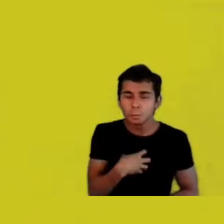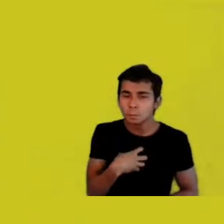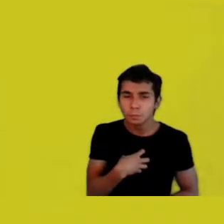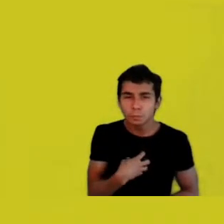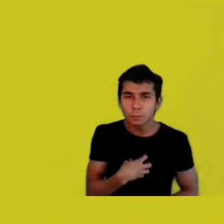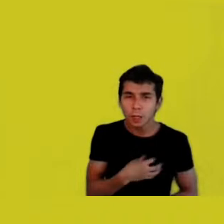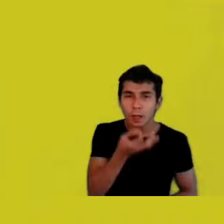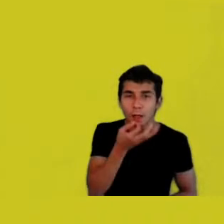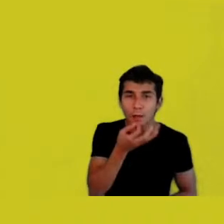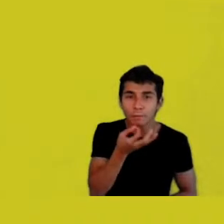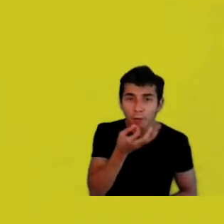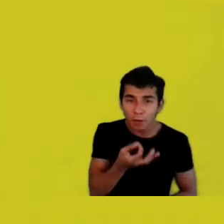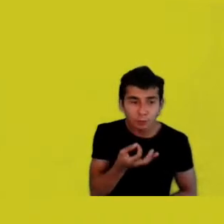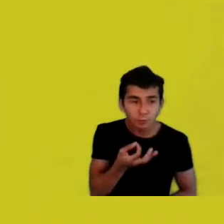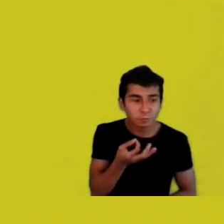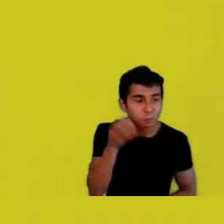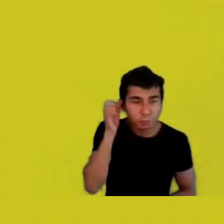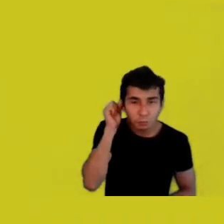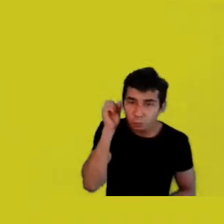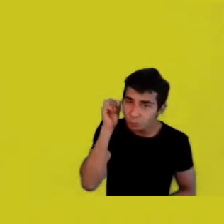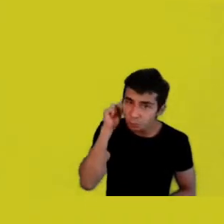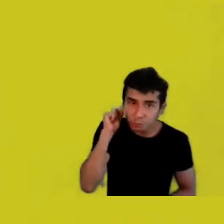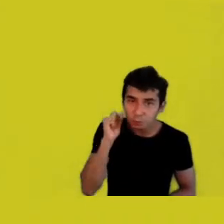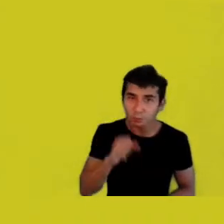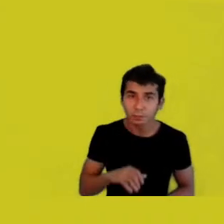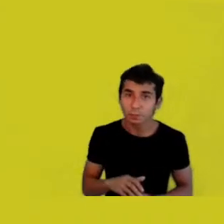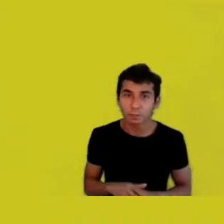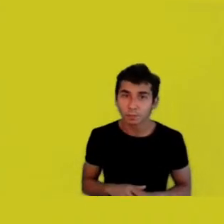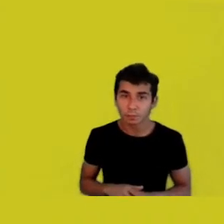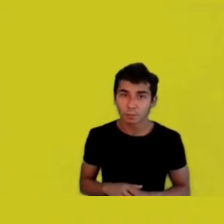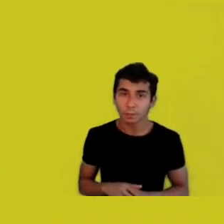if the voice didn’t turn effectively into a technique,